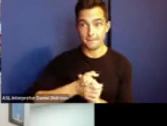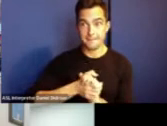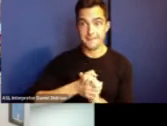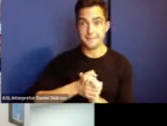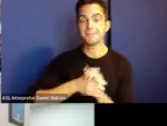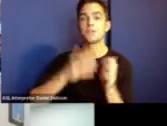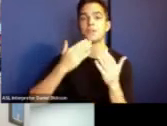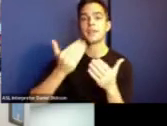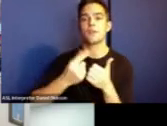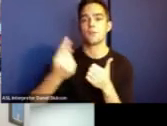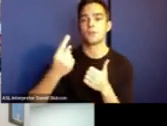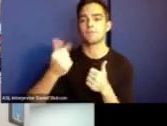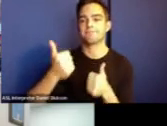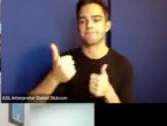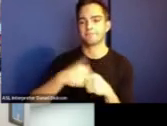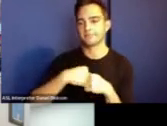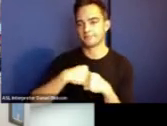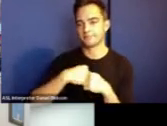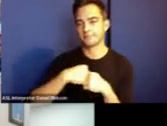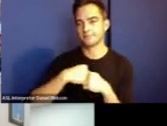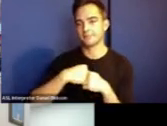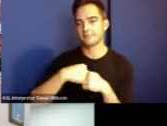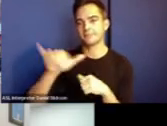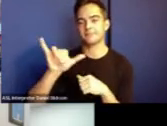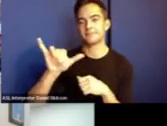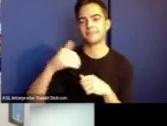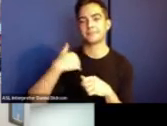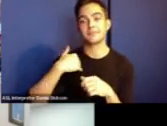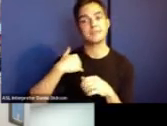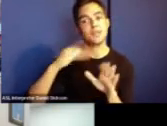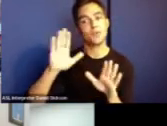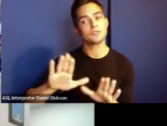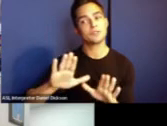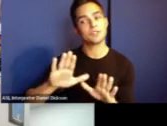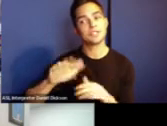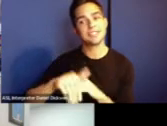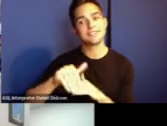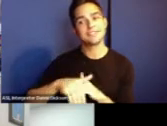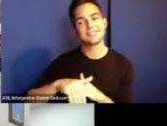thanks, everyone, and have a wonderful evening or afternoon